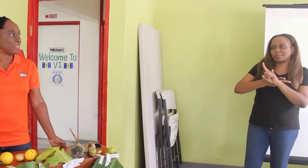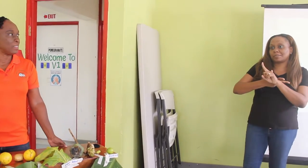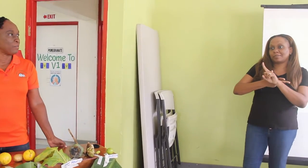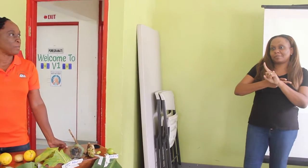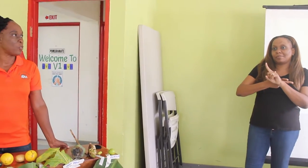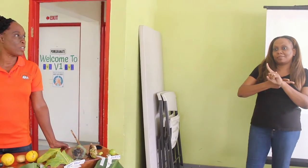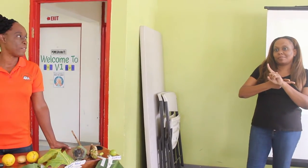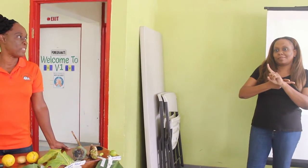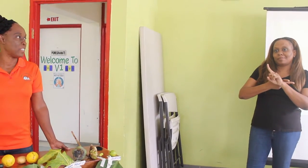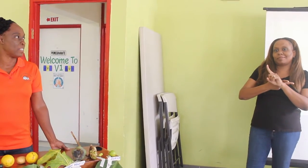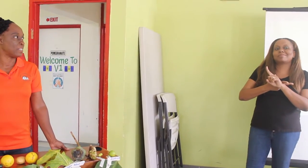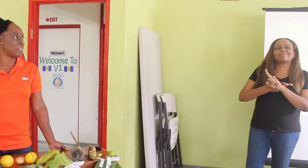trying to see